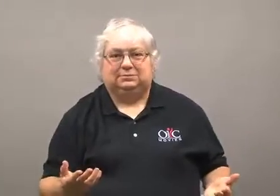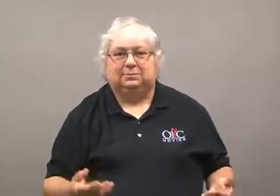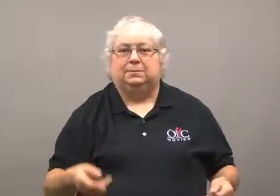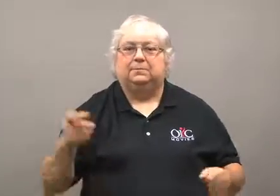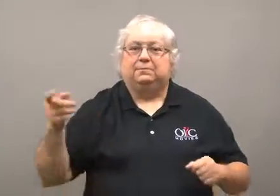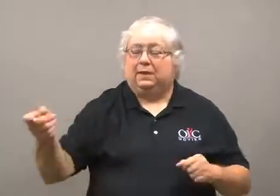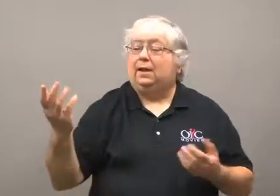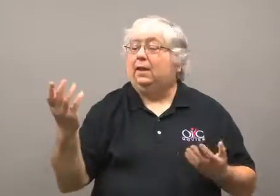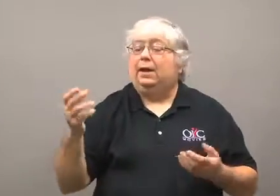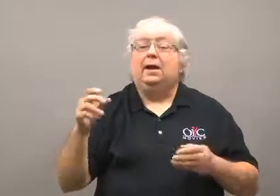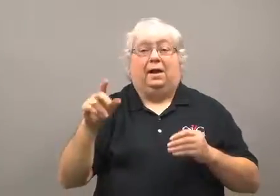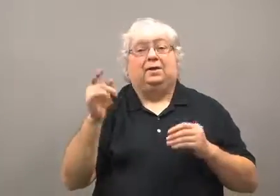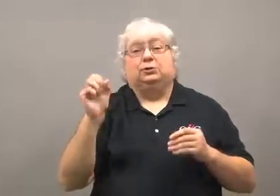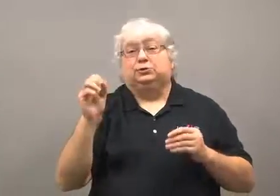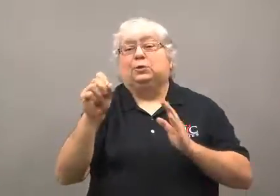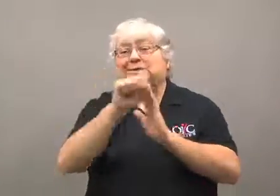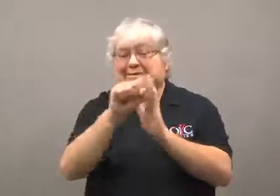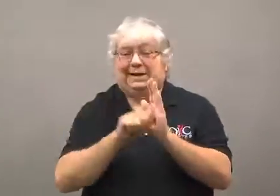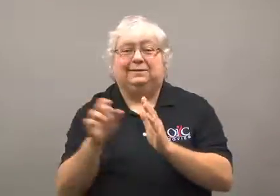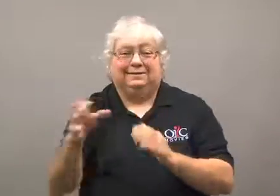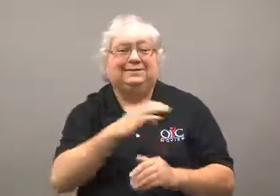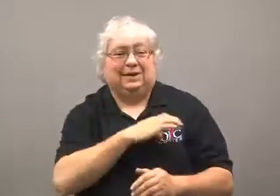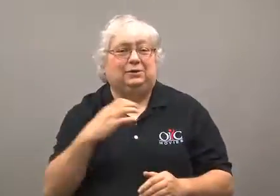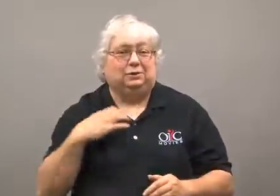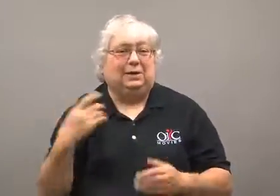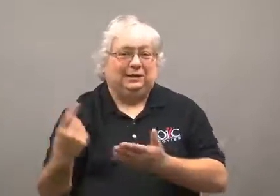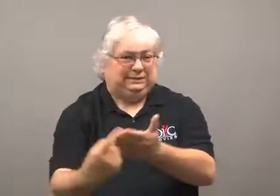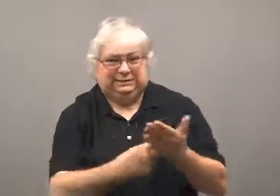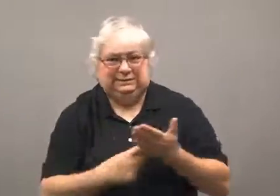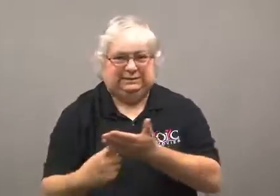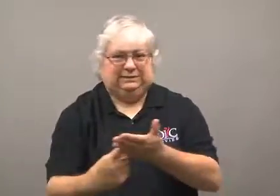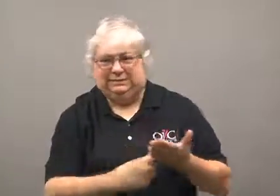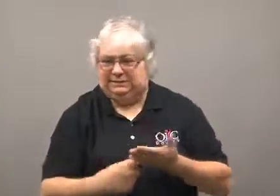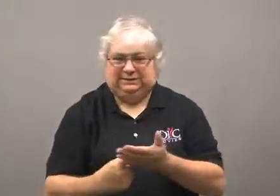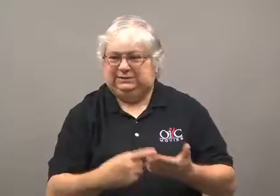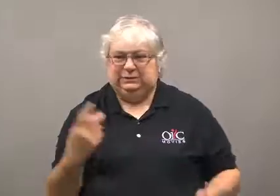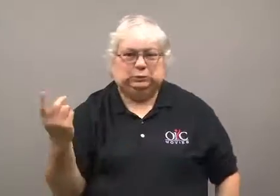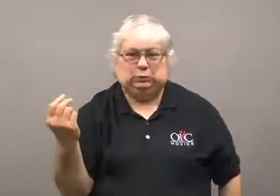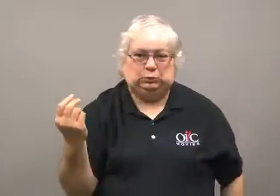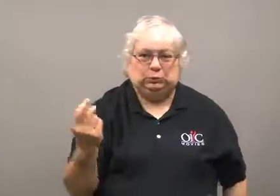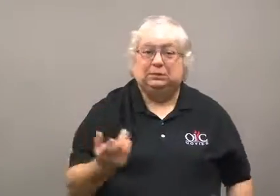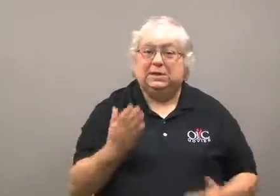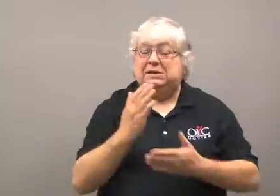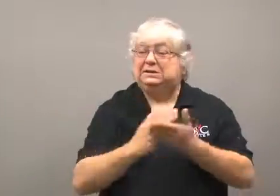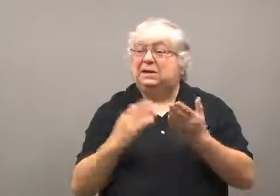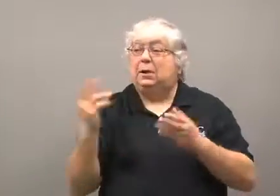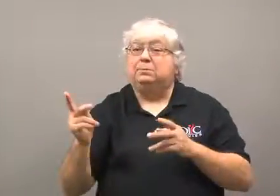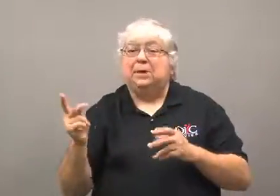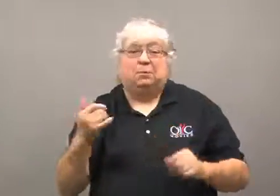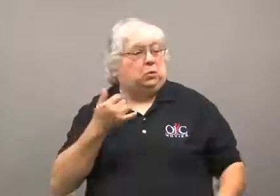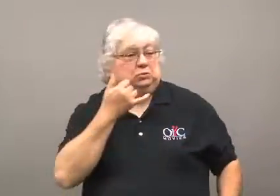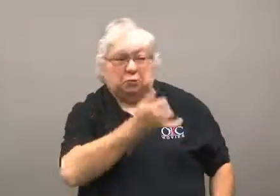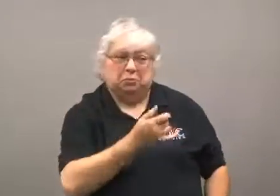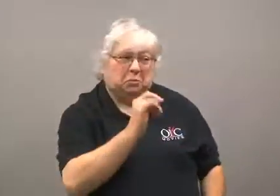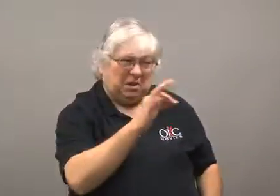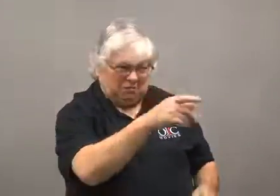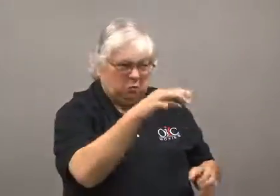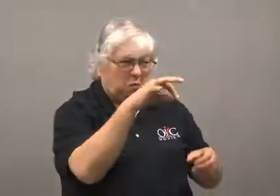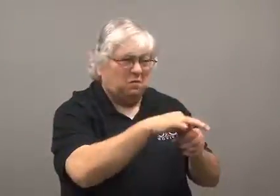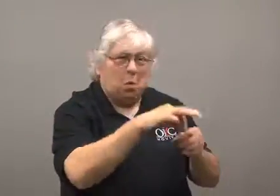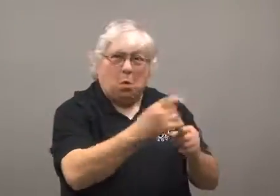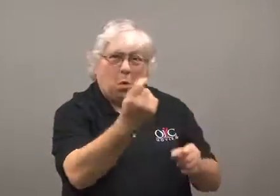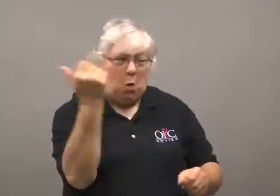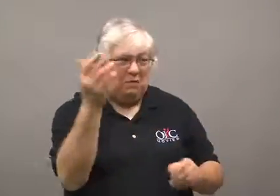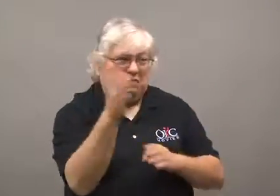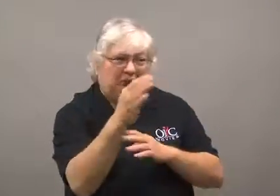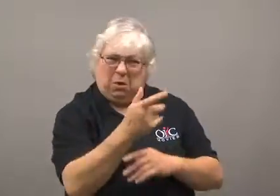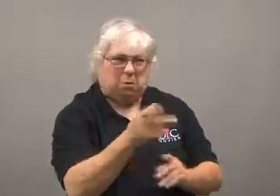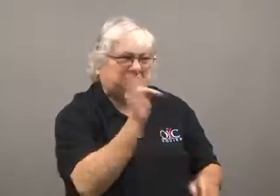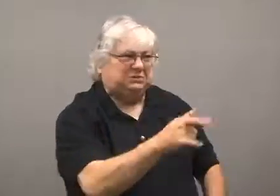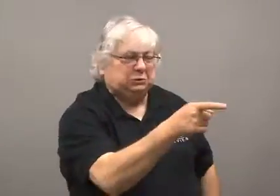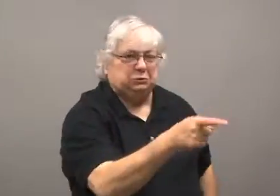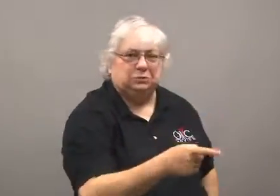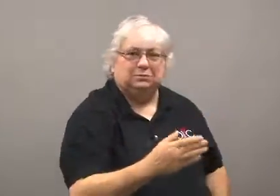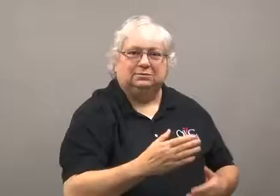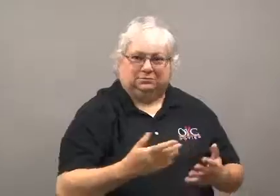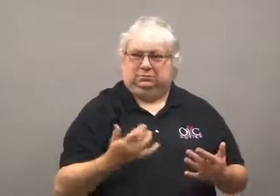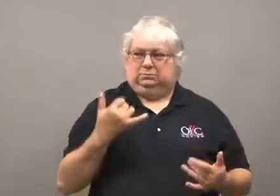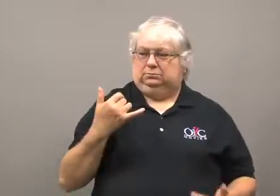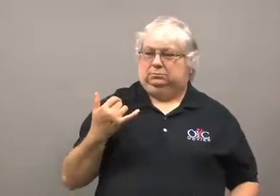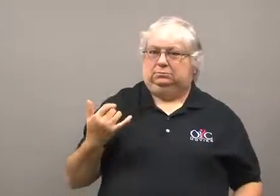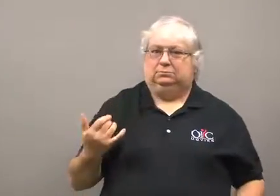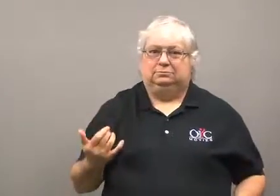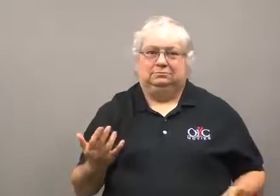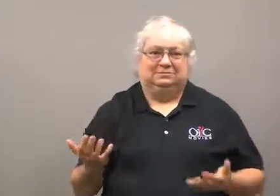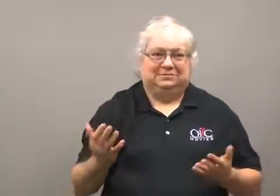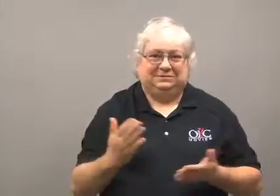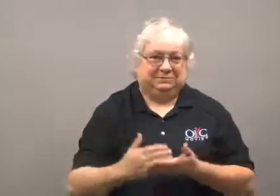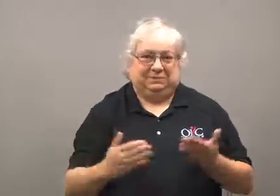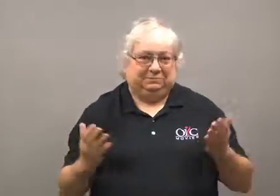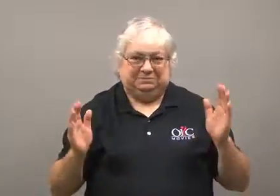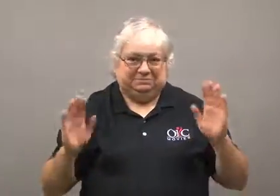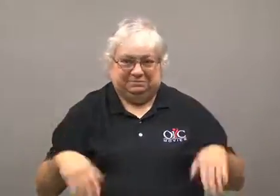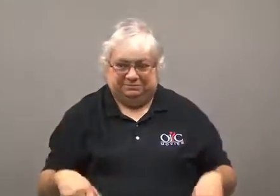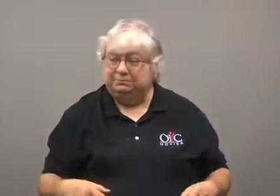The state legislature started debating it. Some received death threats if they voted to take it down.